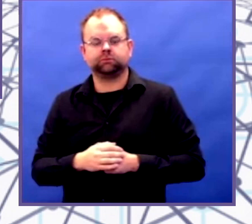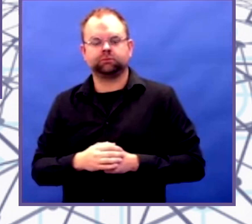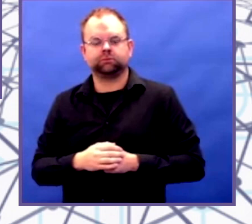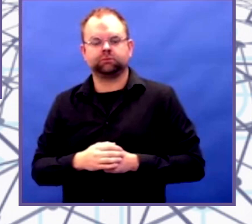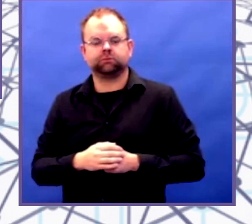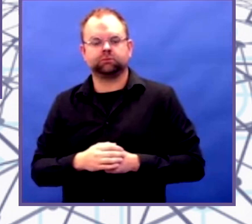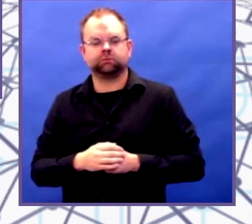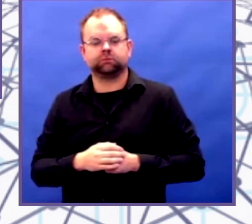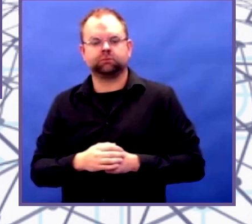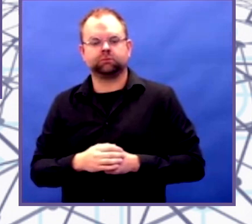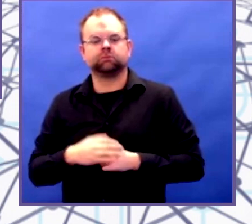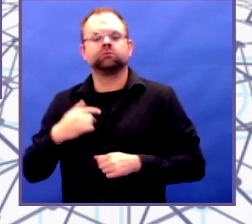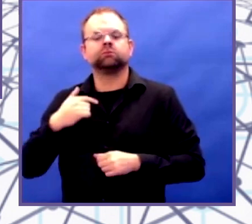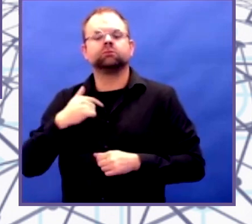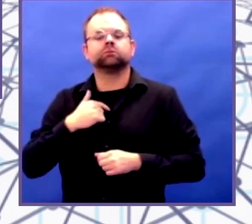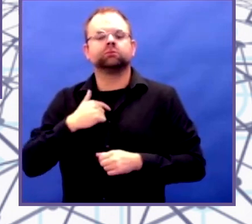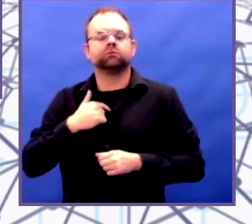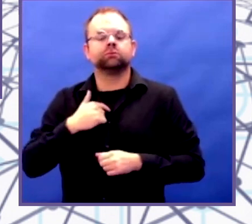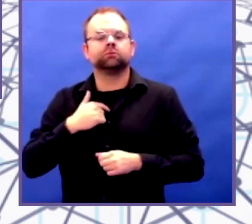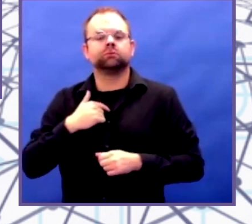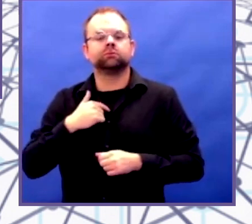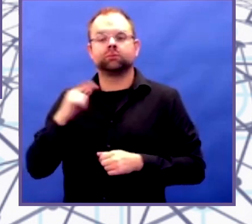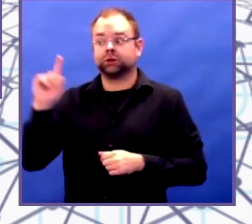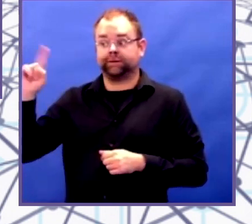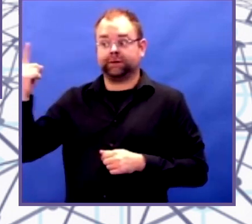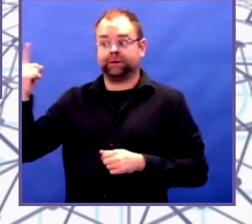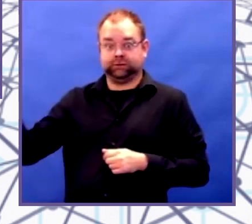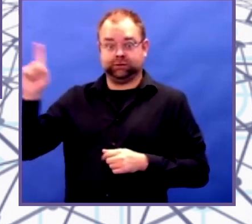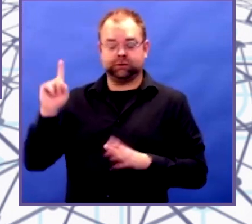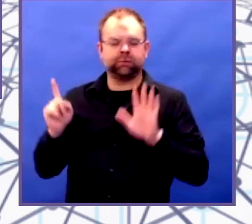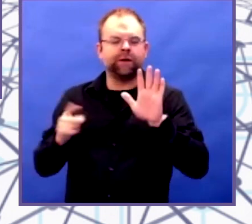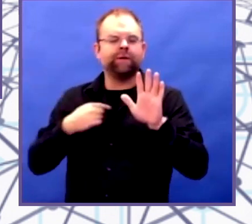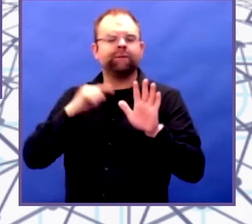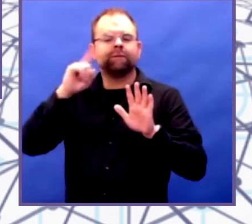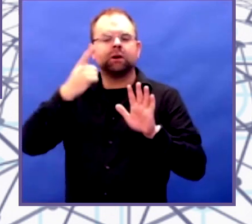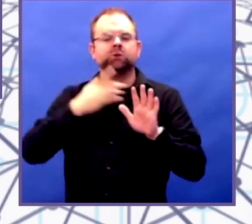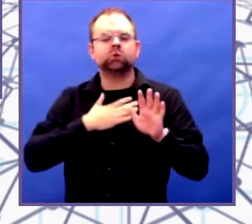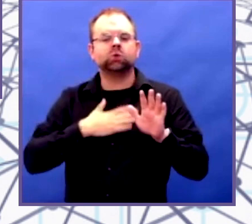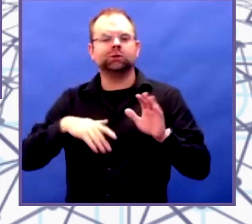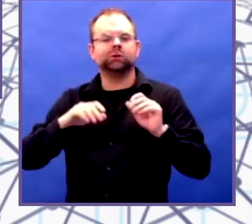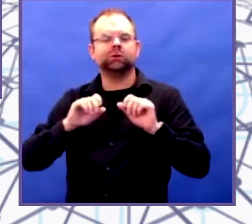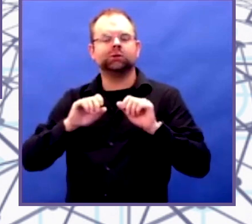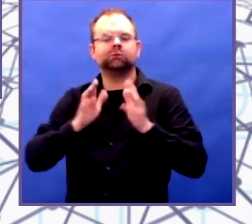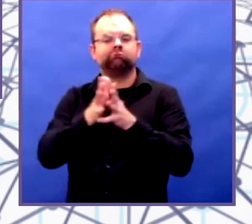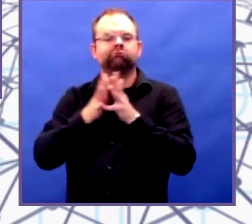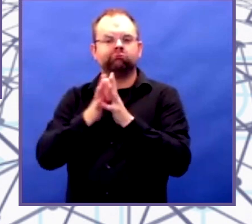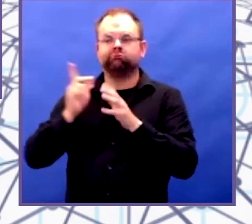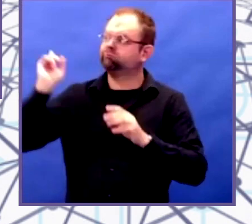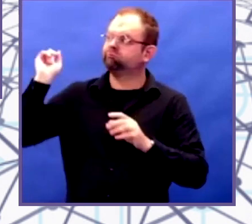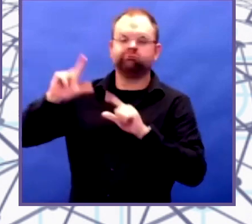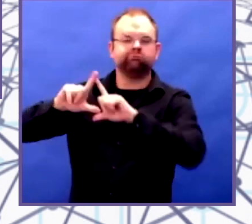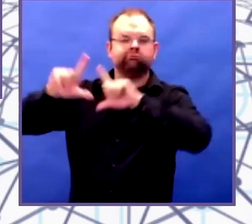But what it does show is a map of the world with the six cities that we have been working